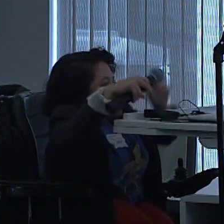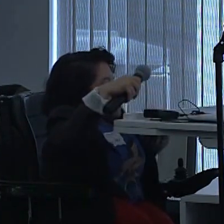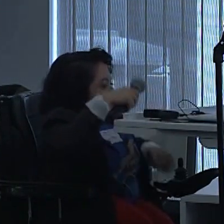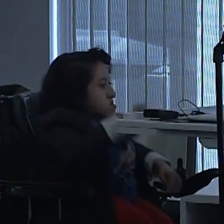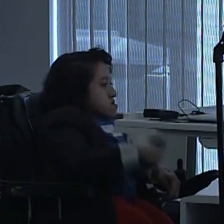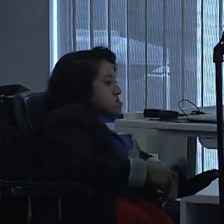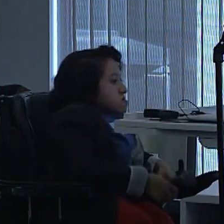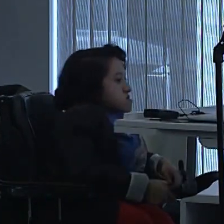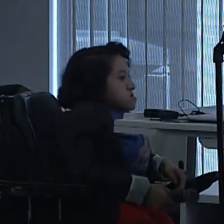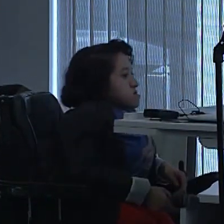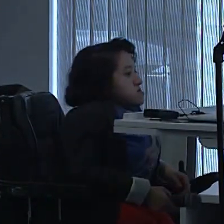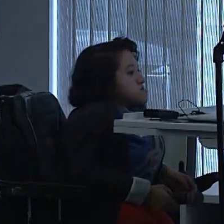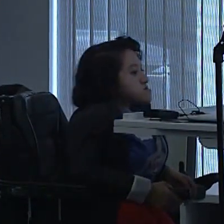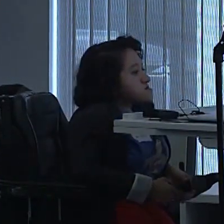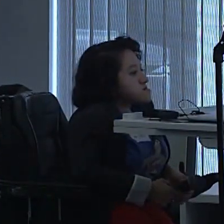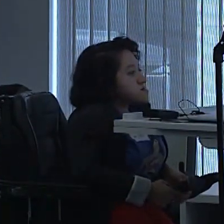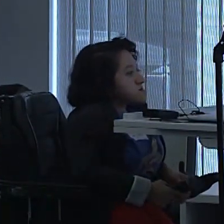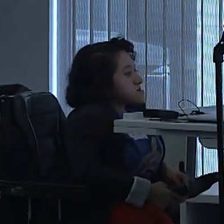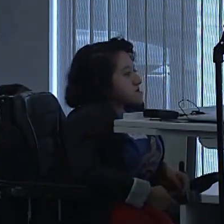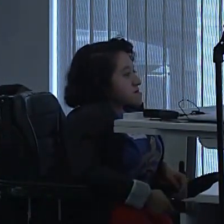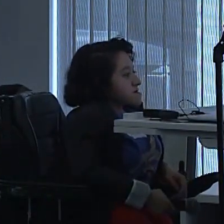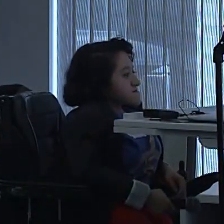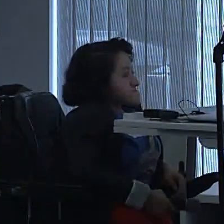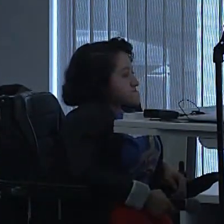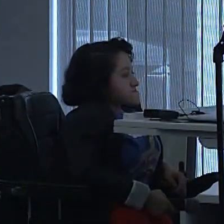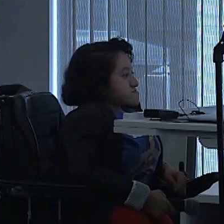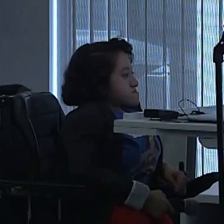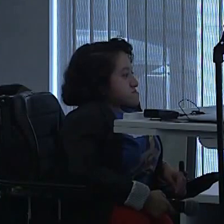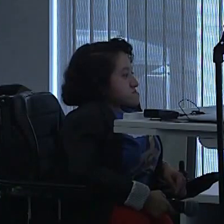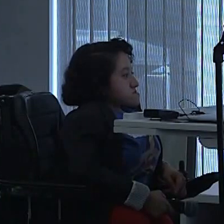And so I have a picture here of La Bestia, which is the train.